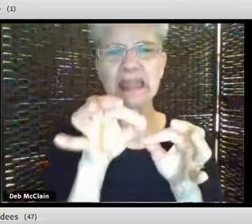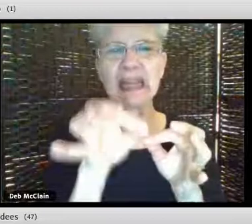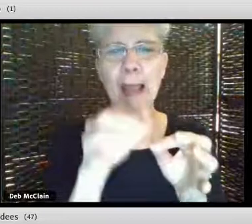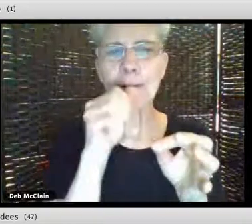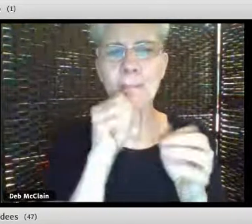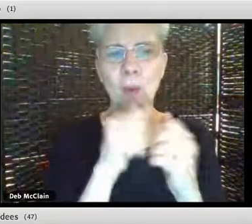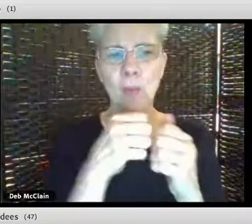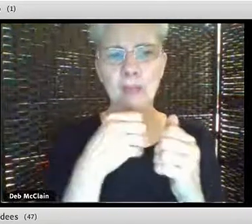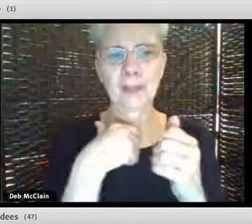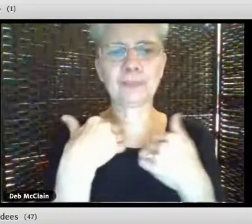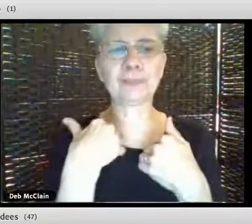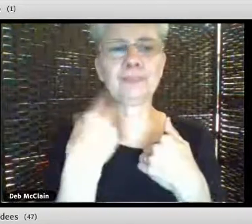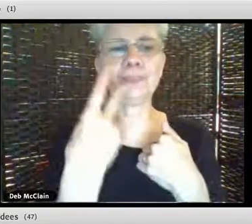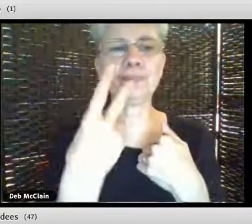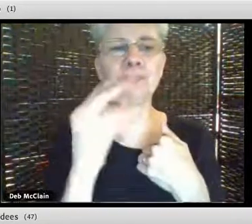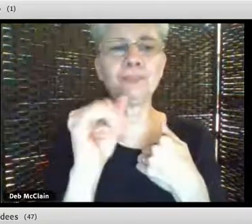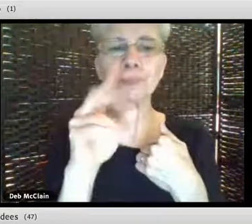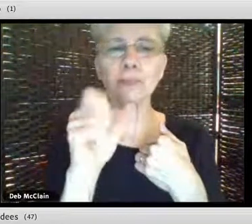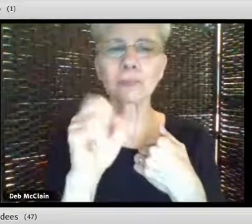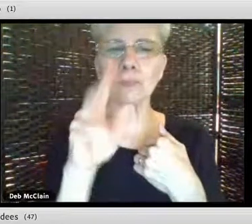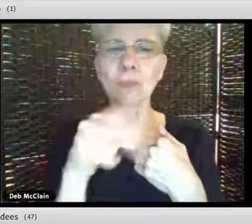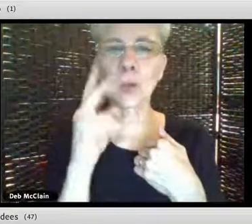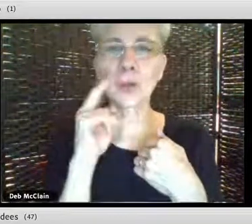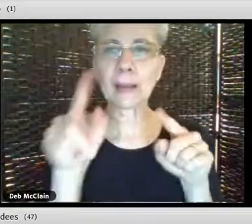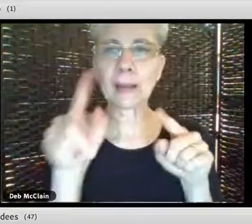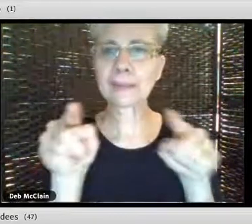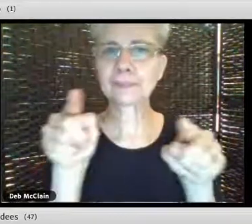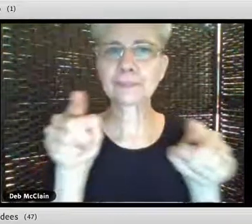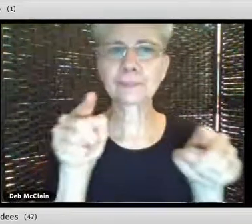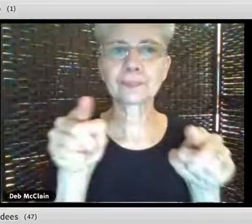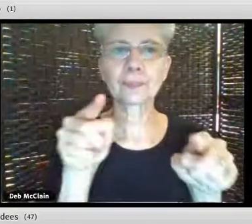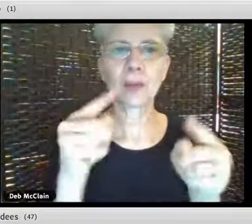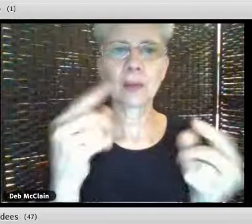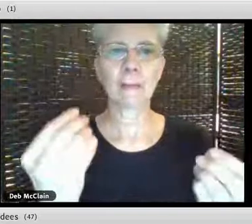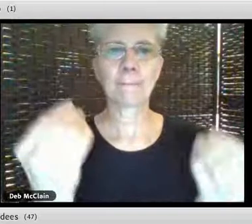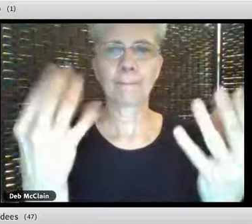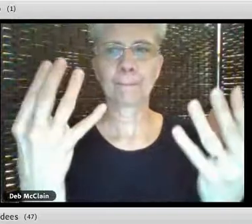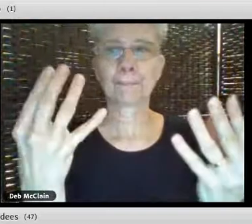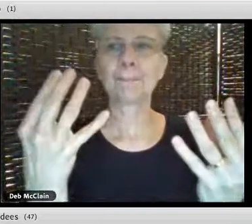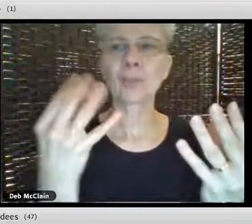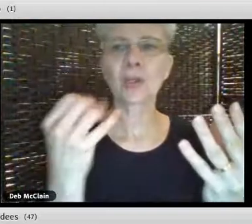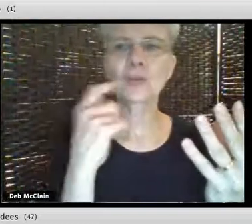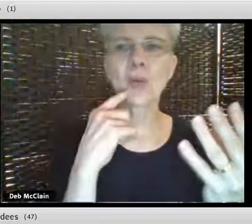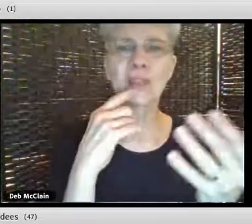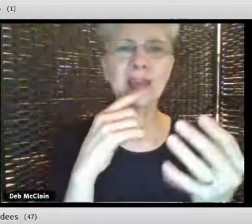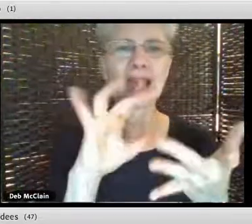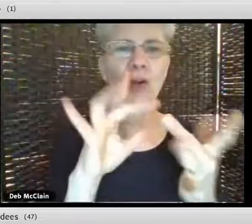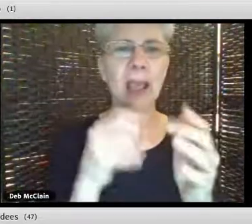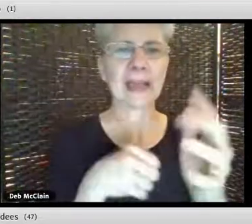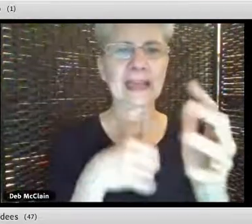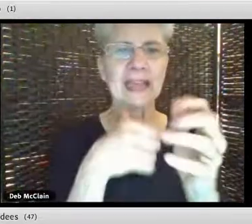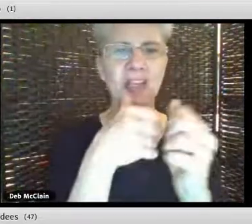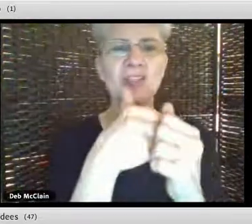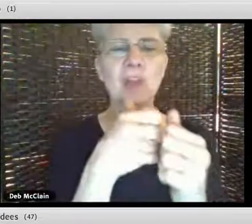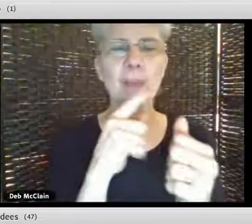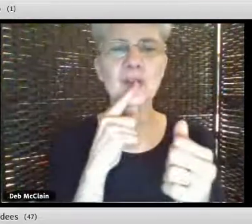I've got two monitors up, so I can see the delay, so I will try to speak so that the Internet catches up with us, but just, you know, hold on to that,